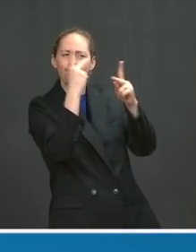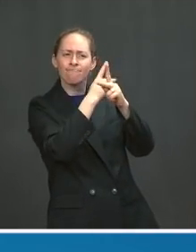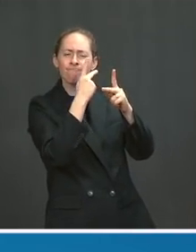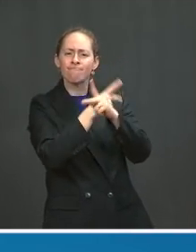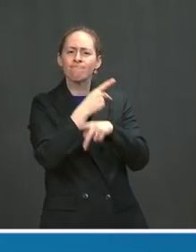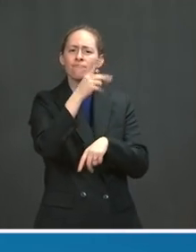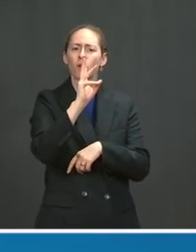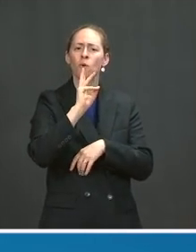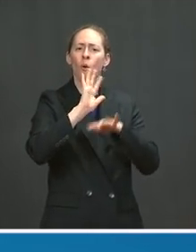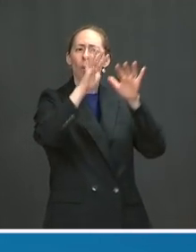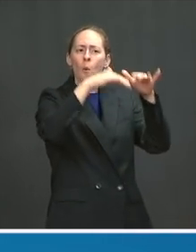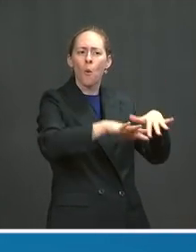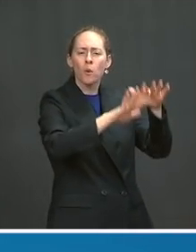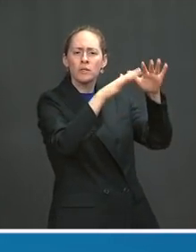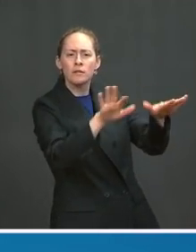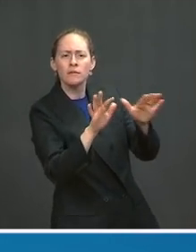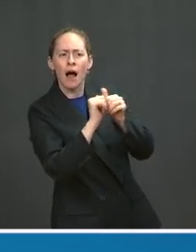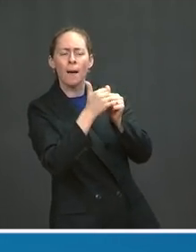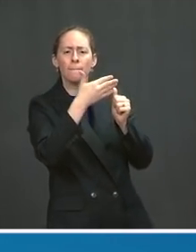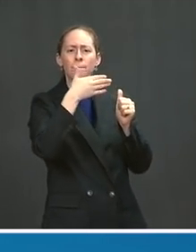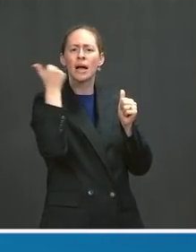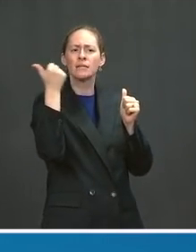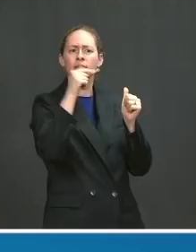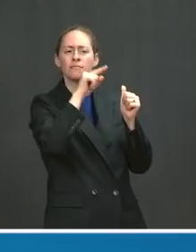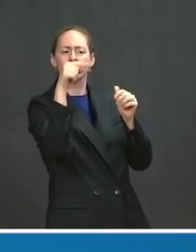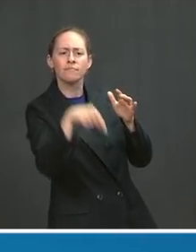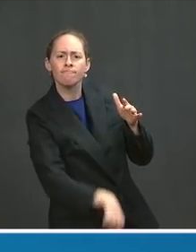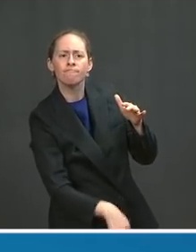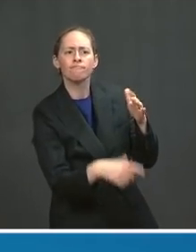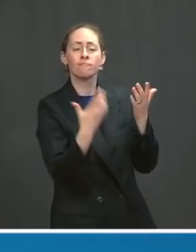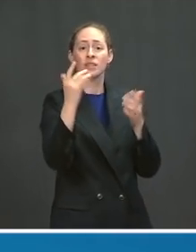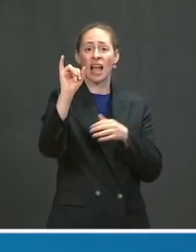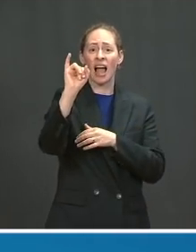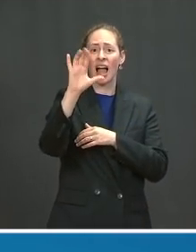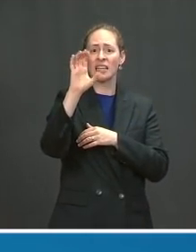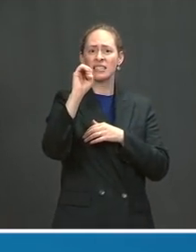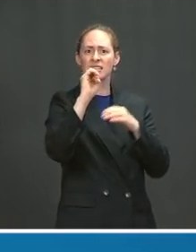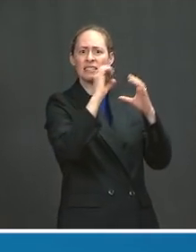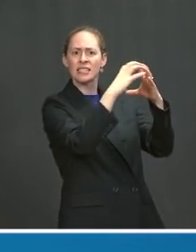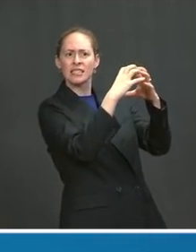through thinning ice. You are mechanical engineers